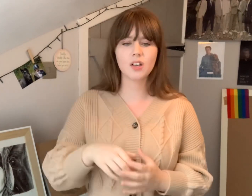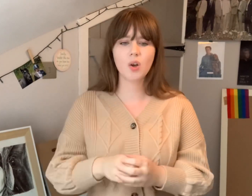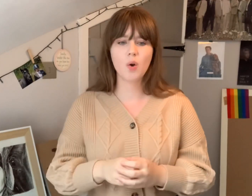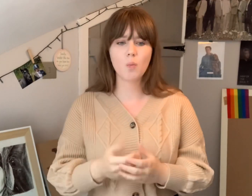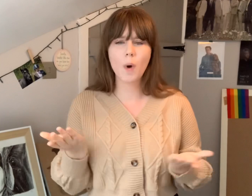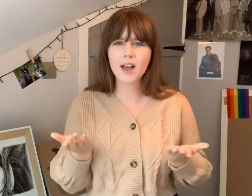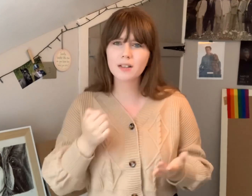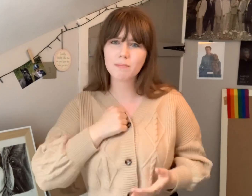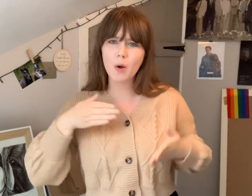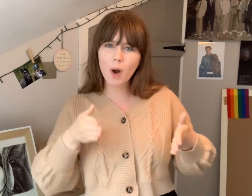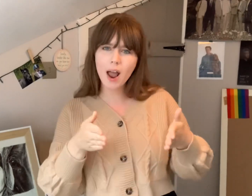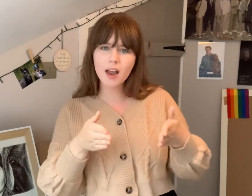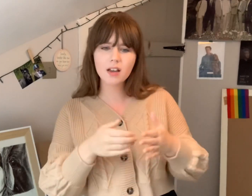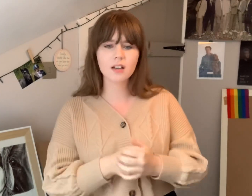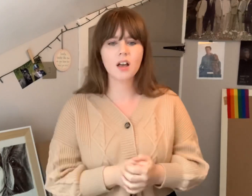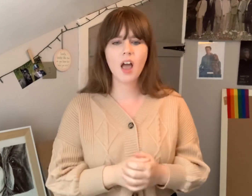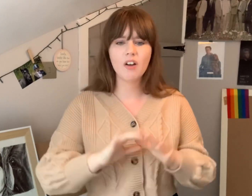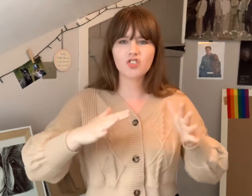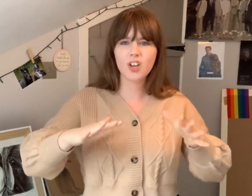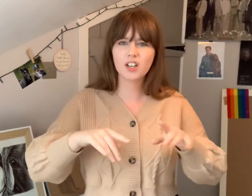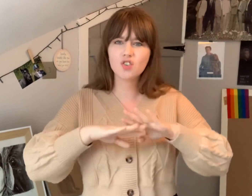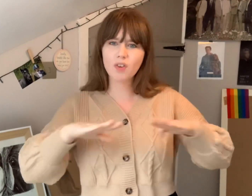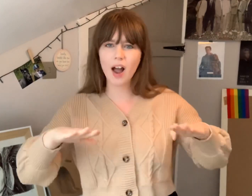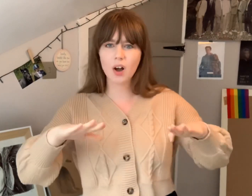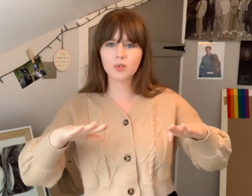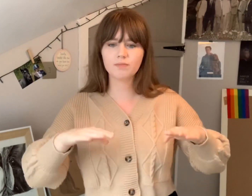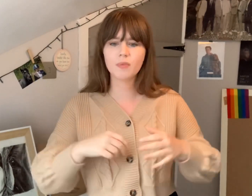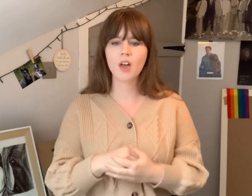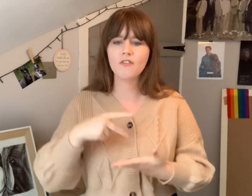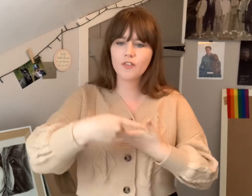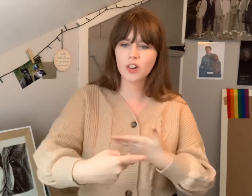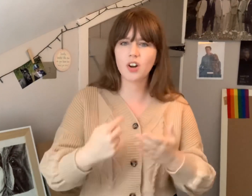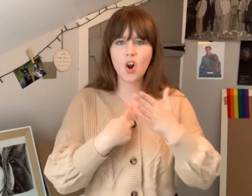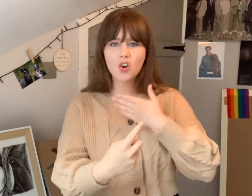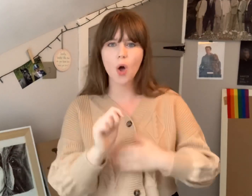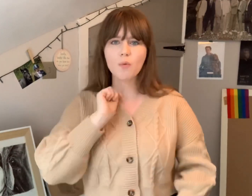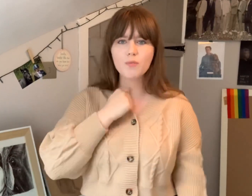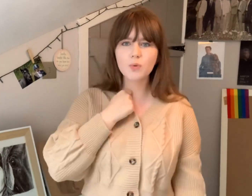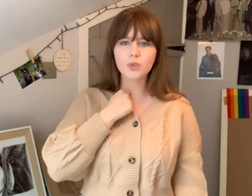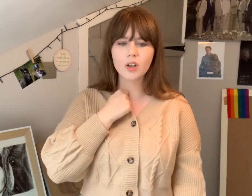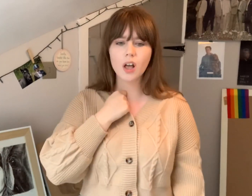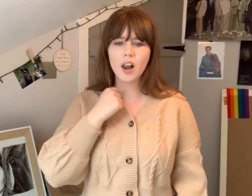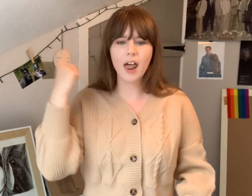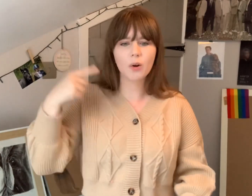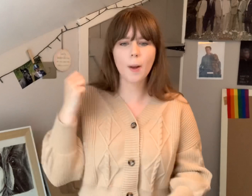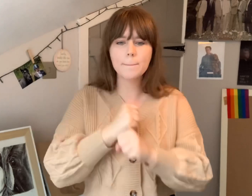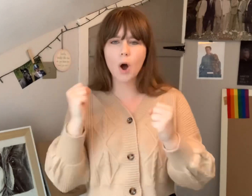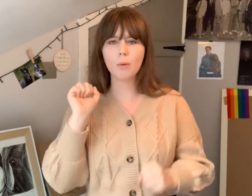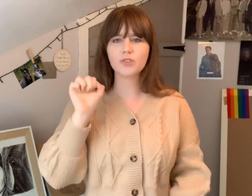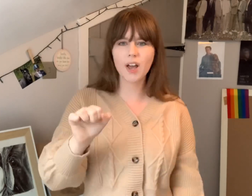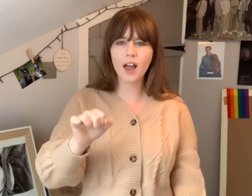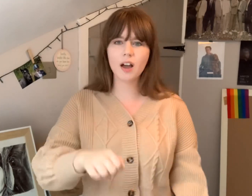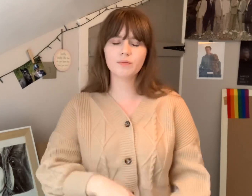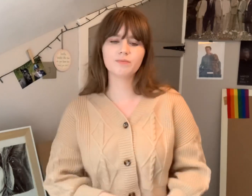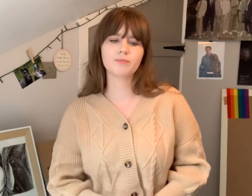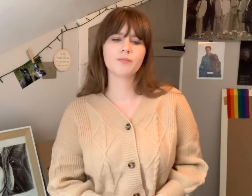Where's my way? Ever-shaking ground Falling down alone mute Louder than bombs yeah